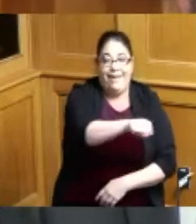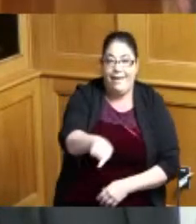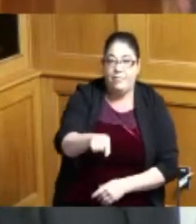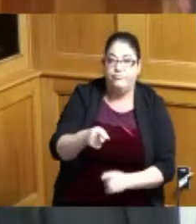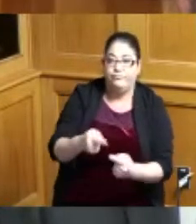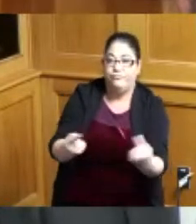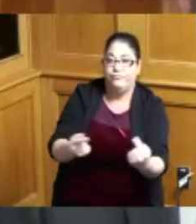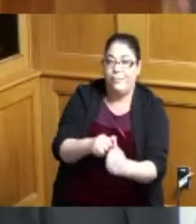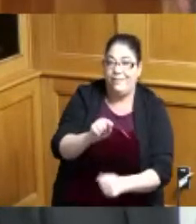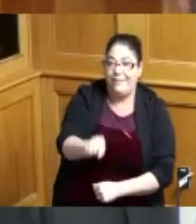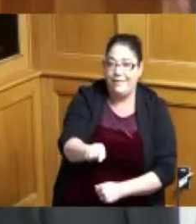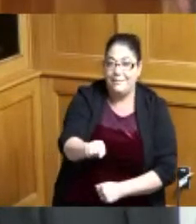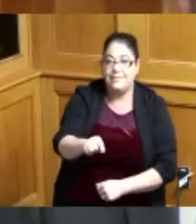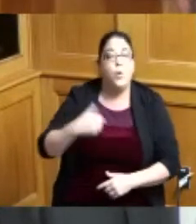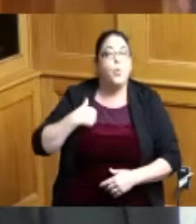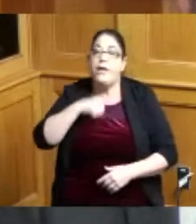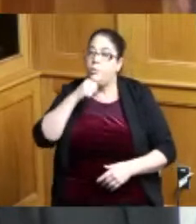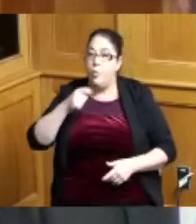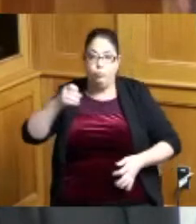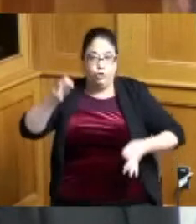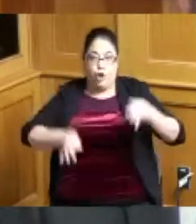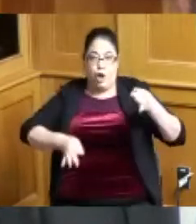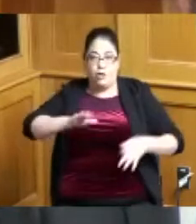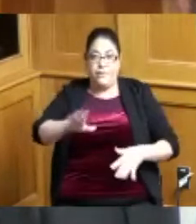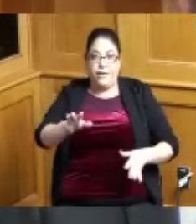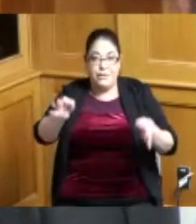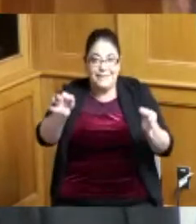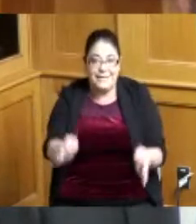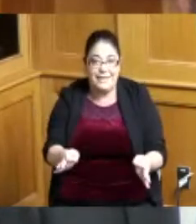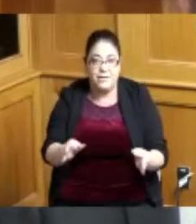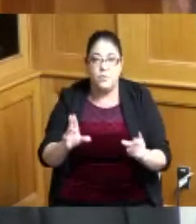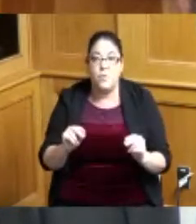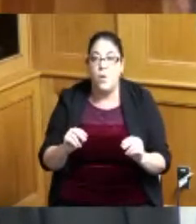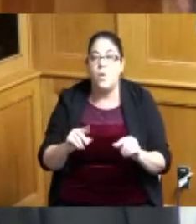not that of judging that local decision but rather what you've put in front of us which seems to be